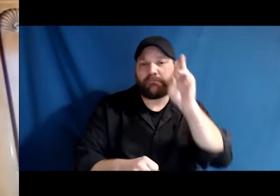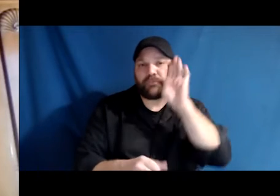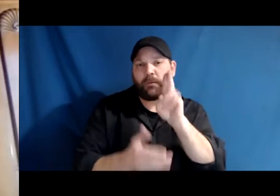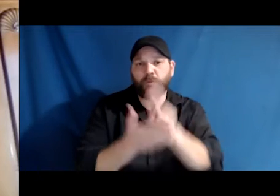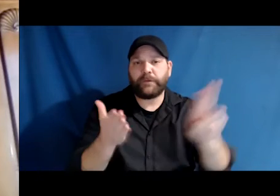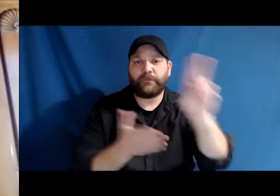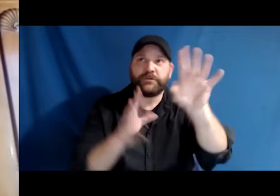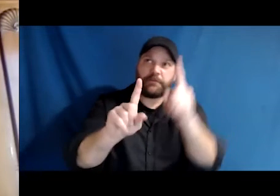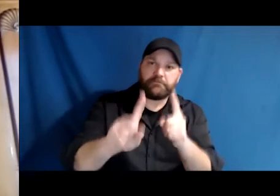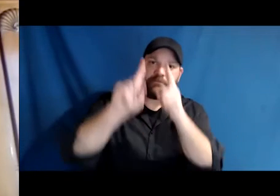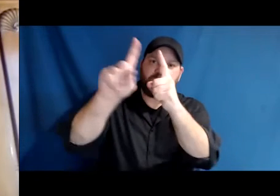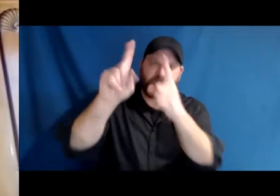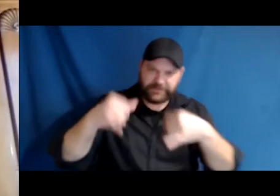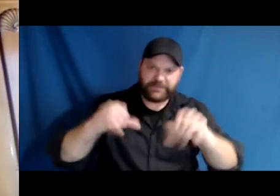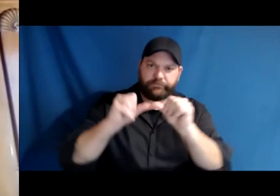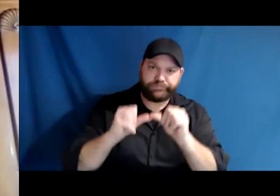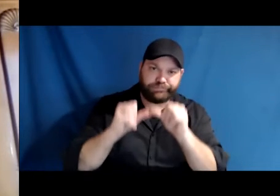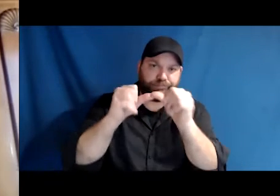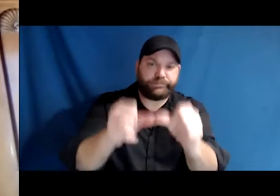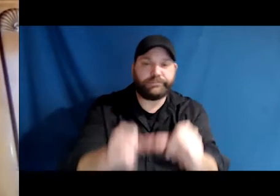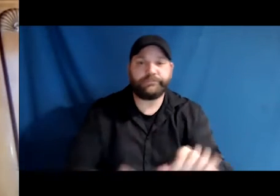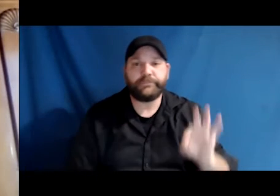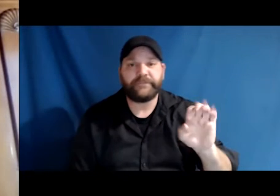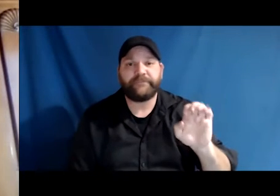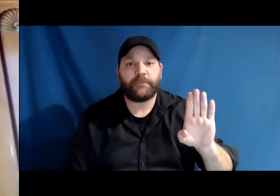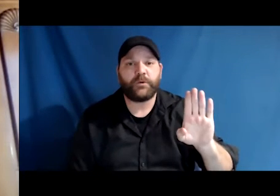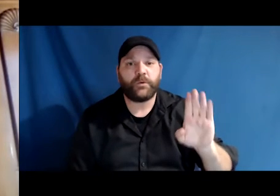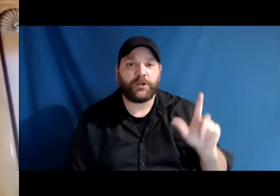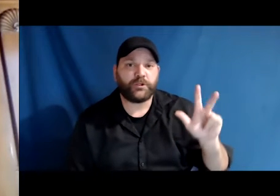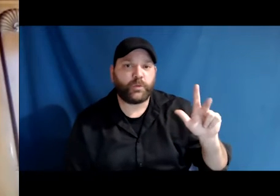Given this 23rd day of February 2021 in Providence, Rhode Island.